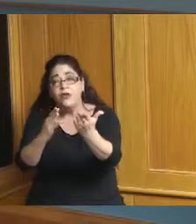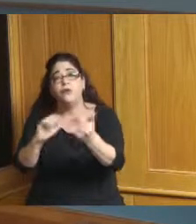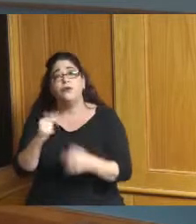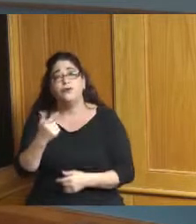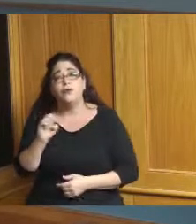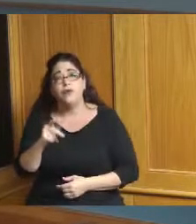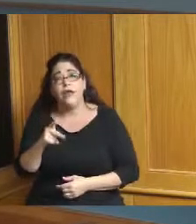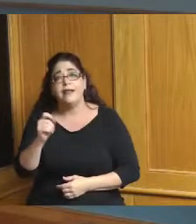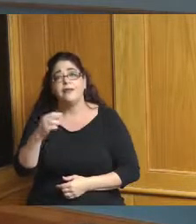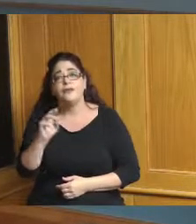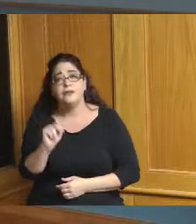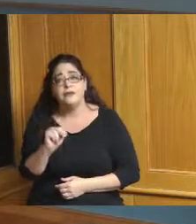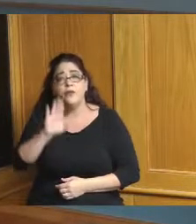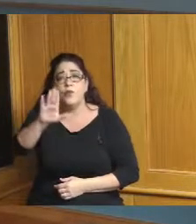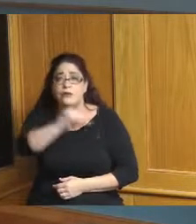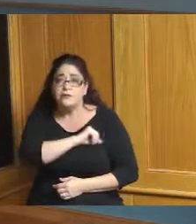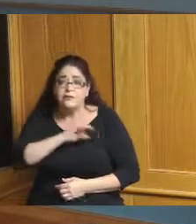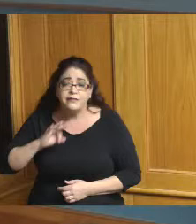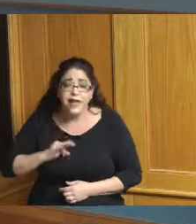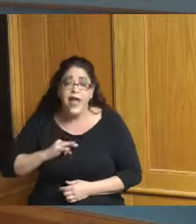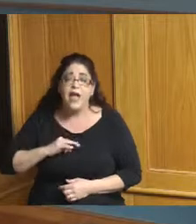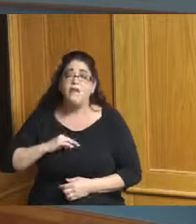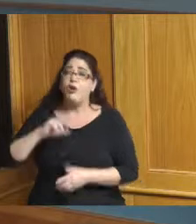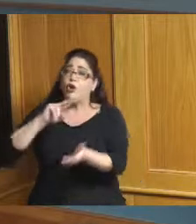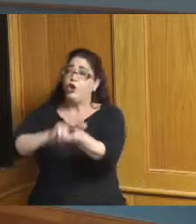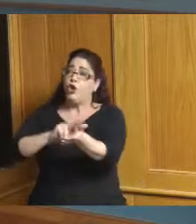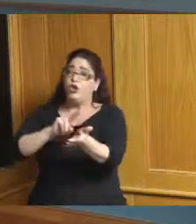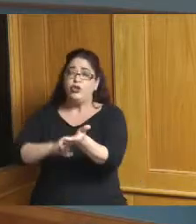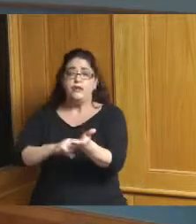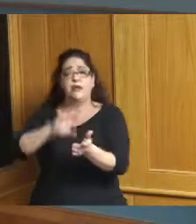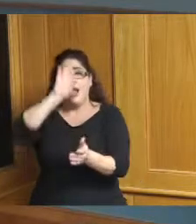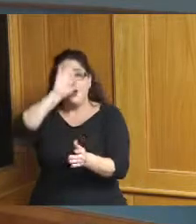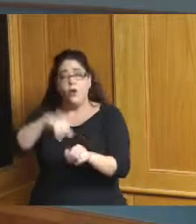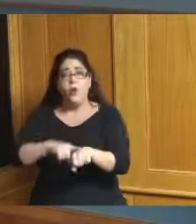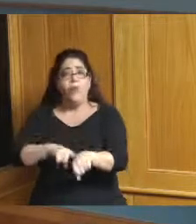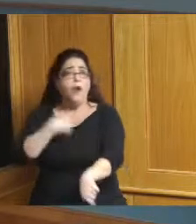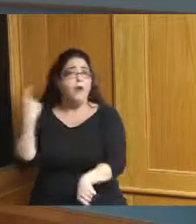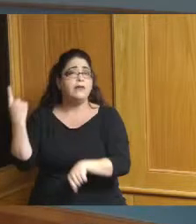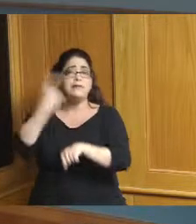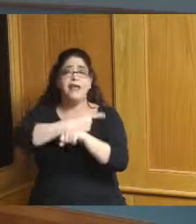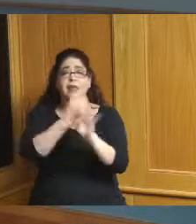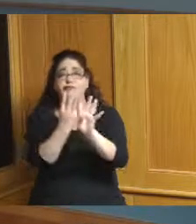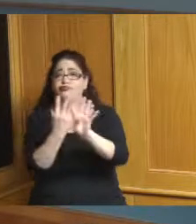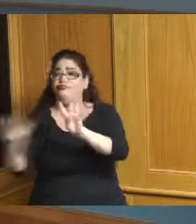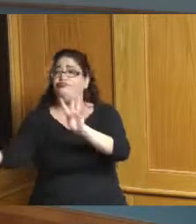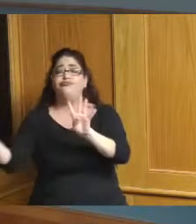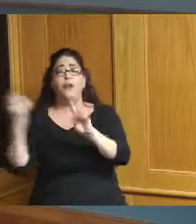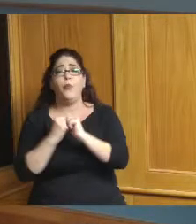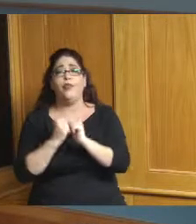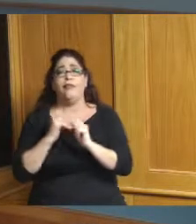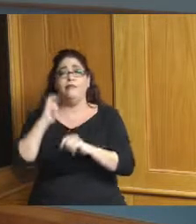nurses that we had some hot days and long lines and they just been so good to answer questions we